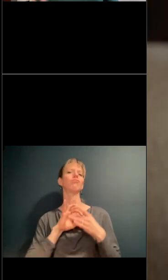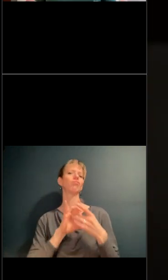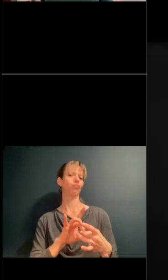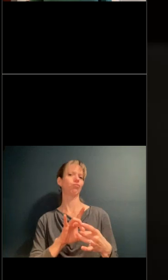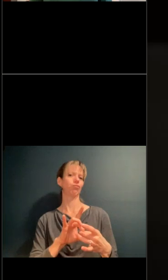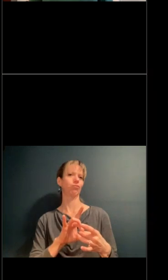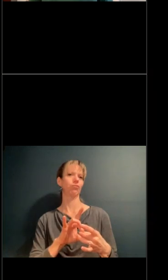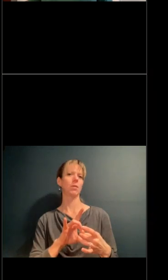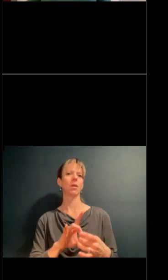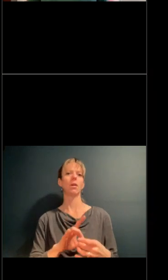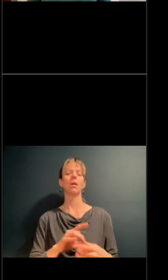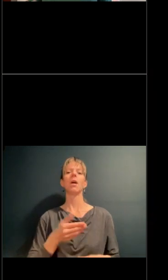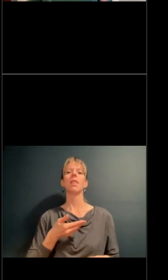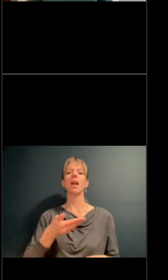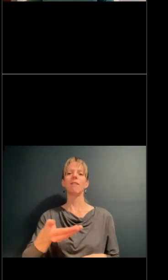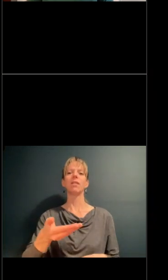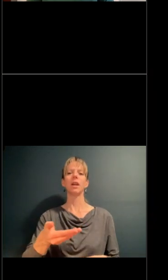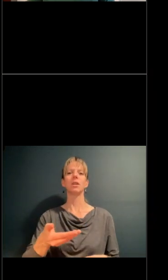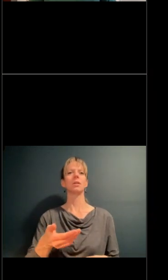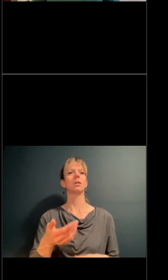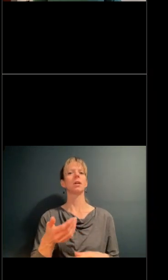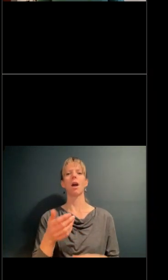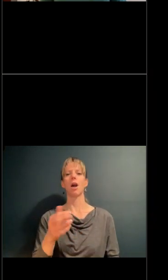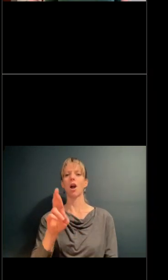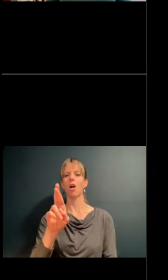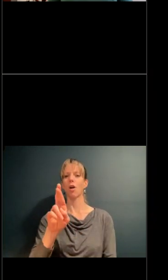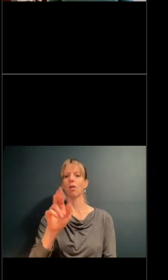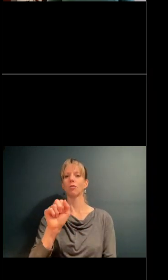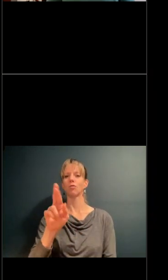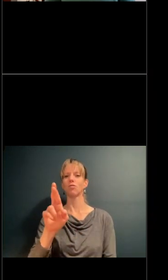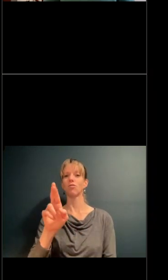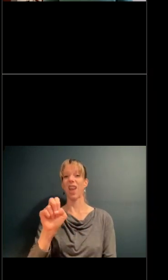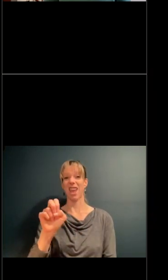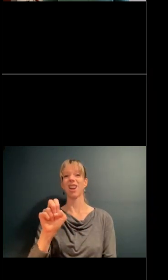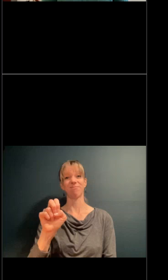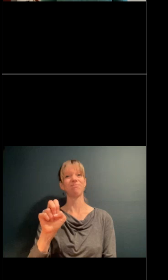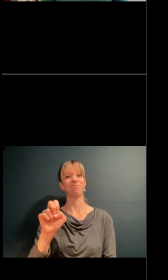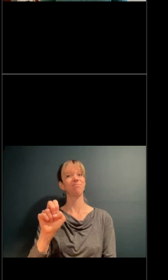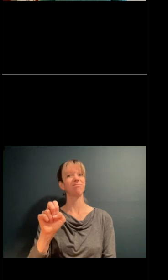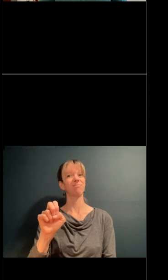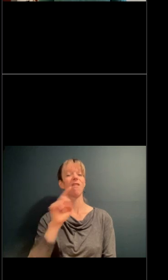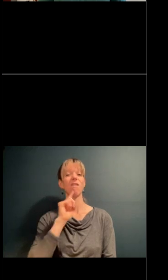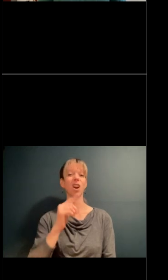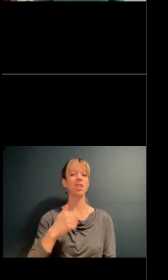Those invitations still remain rare for some students in our communities and young people.